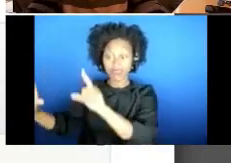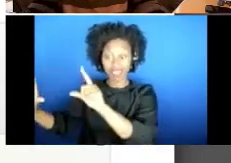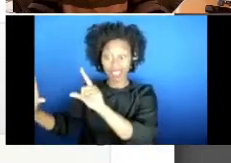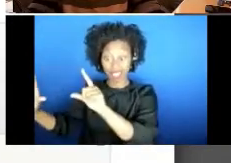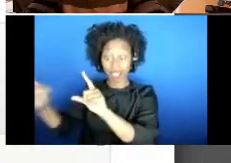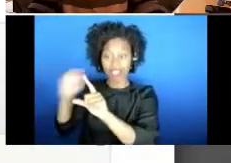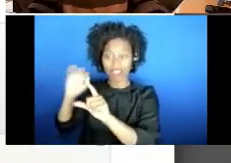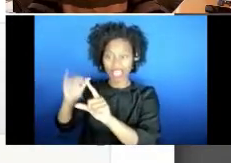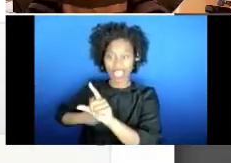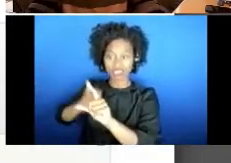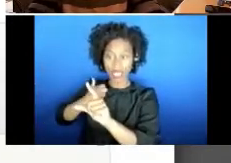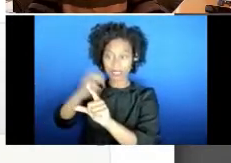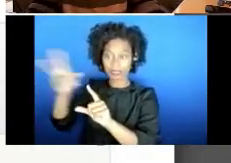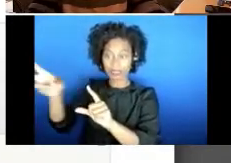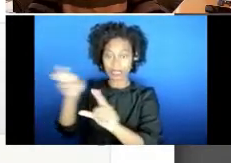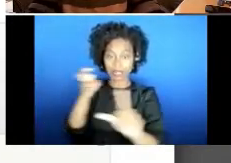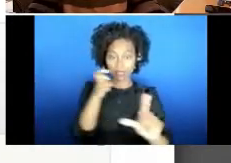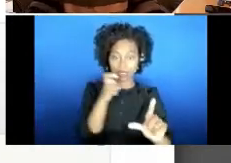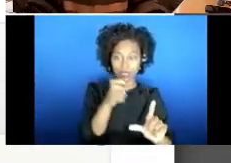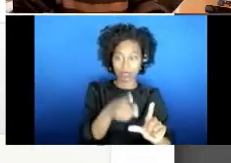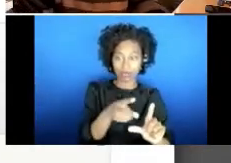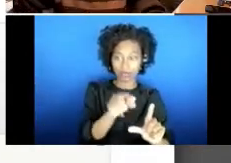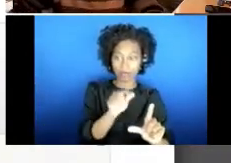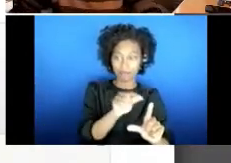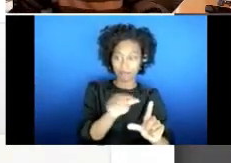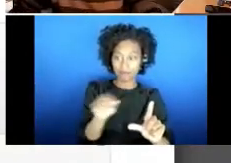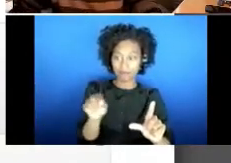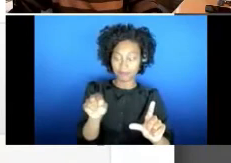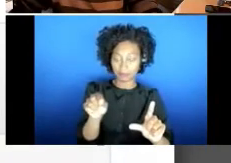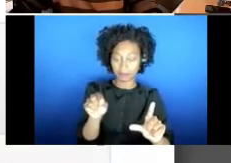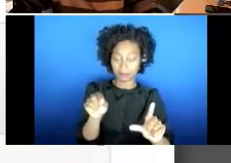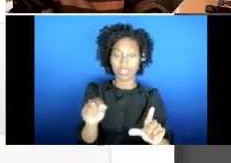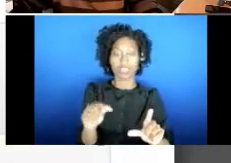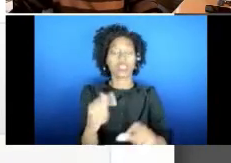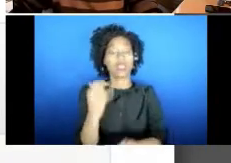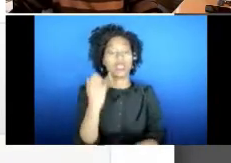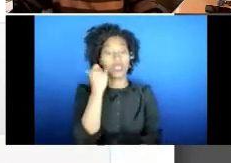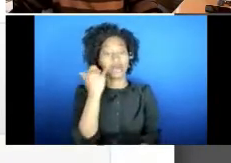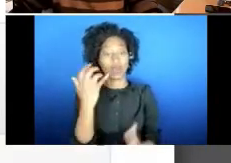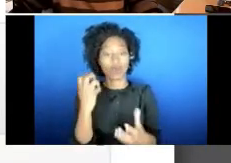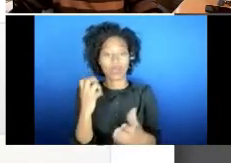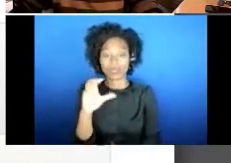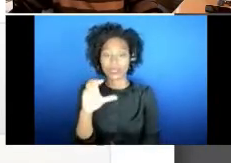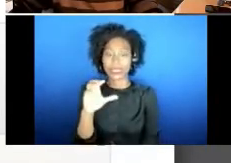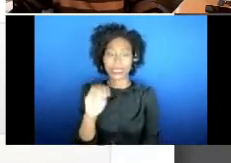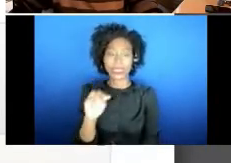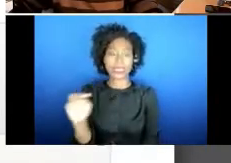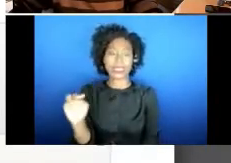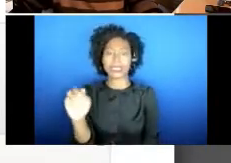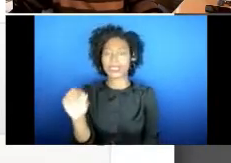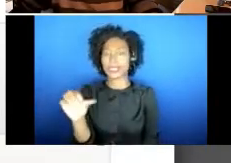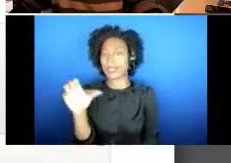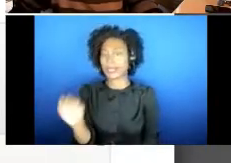your visitors to go to. For example I want my visitors to go to CNN.com I clicking that